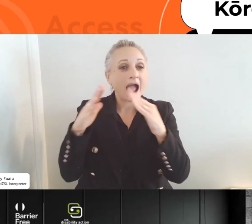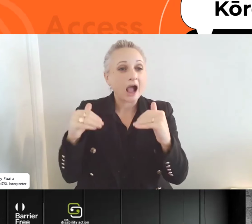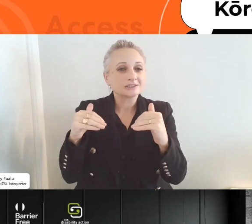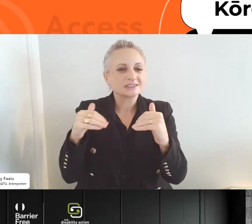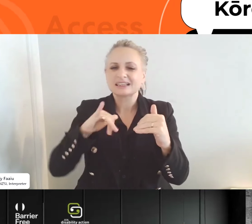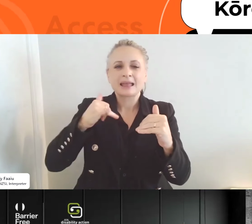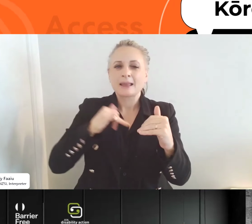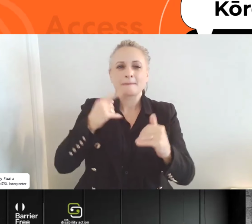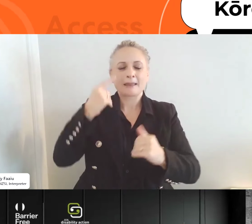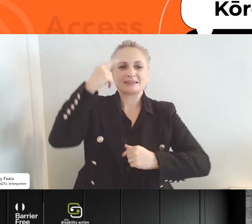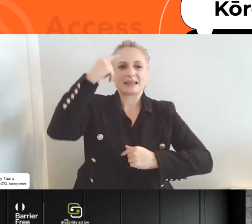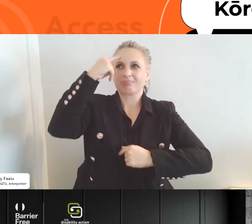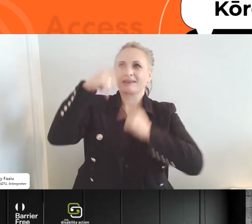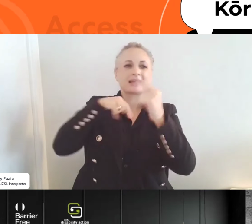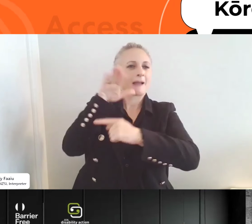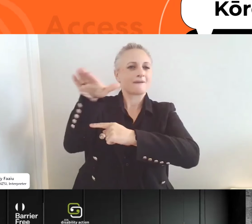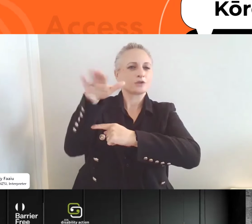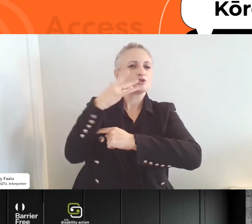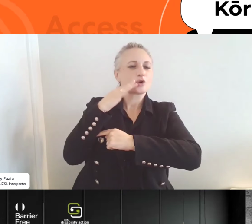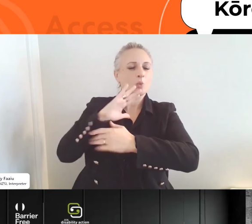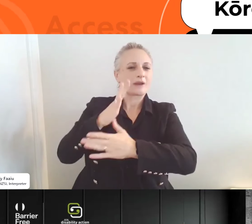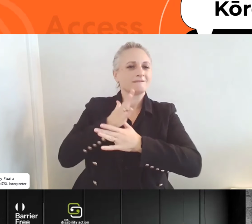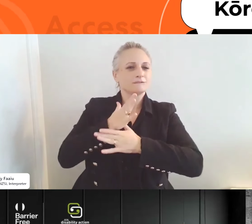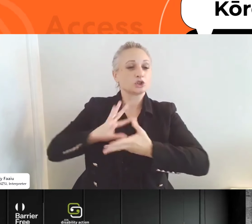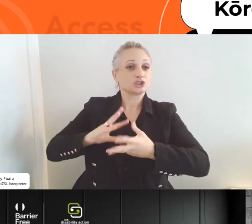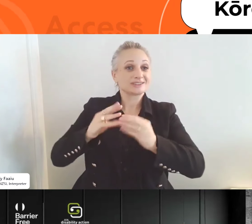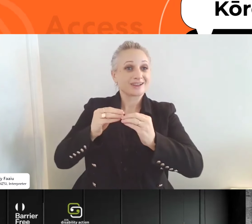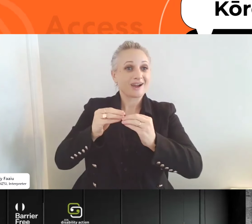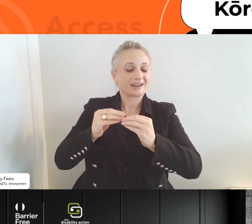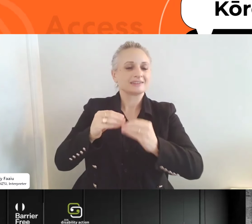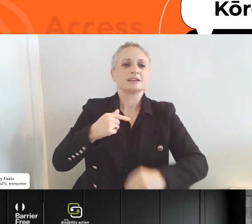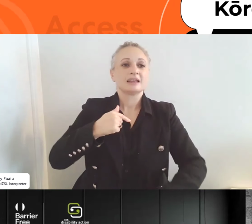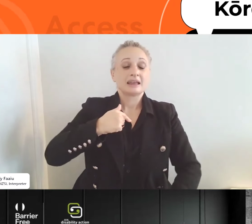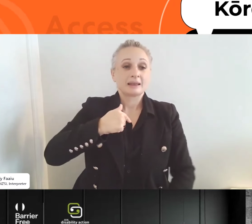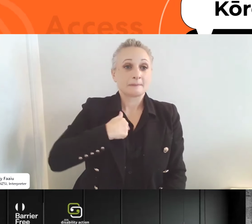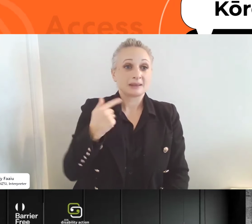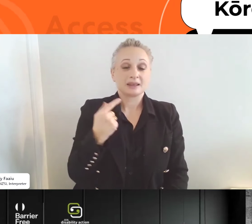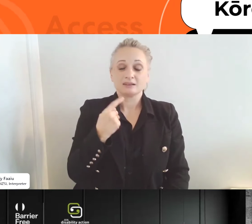When I moved from Auckland to Tauranga I couldn't find a rental here and,